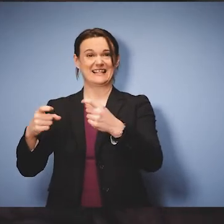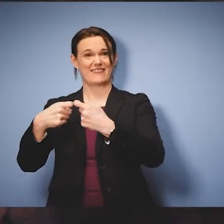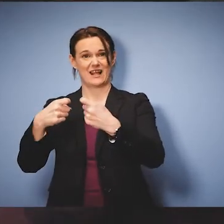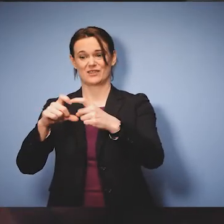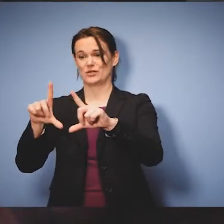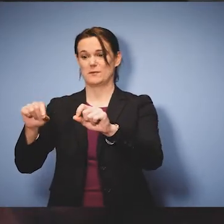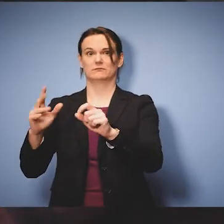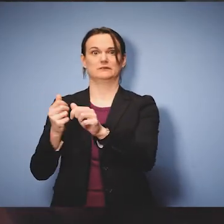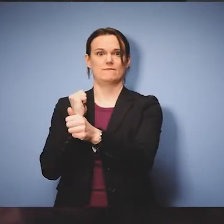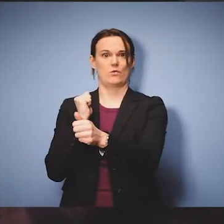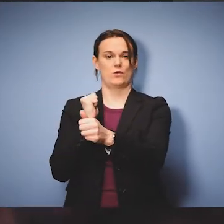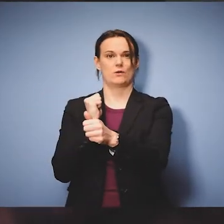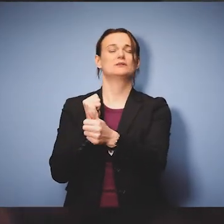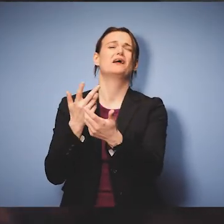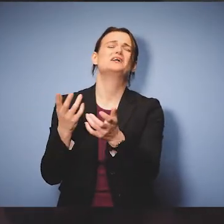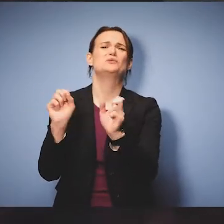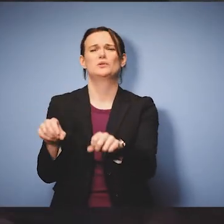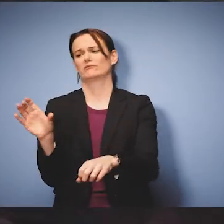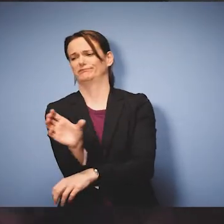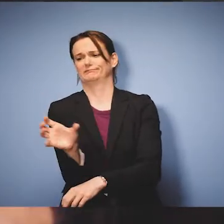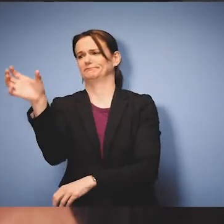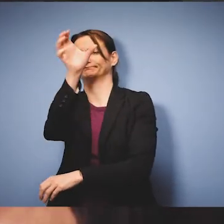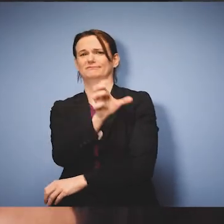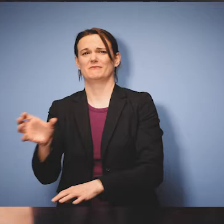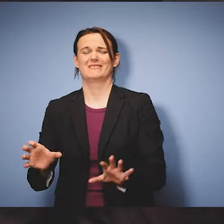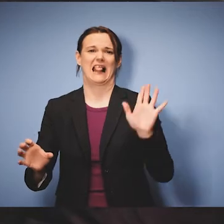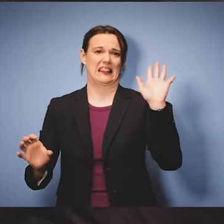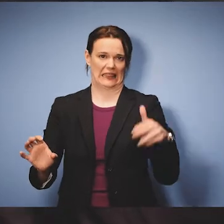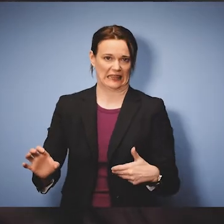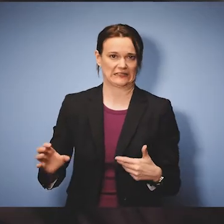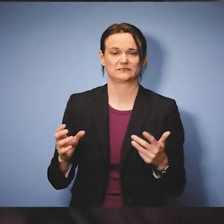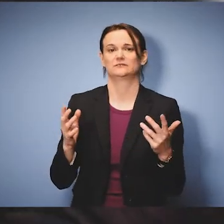You are able to move them out to shift them around but if you don't wanna do that, you don't have to.